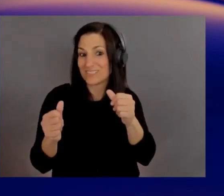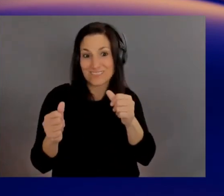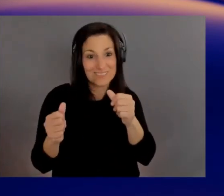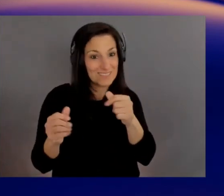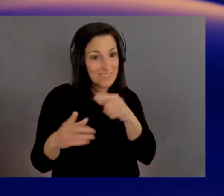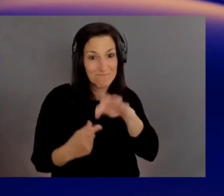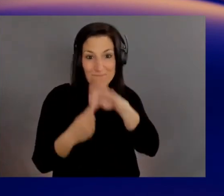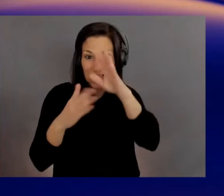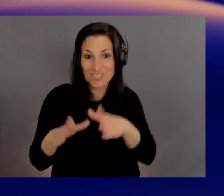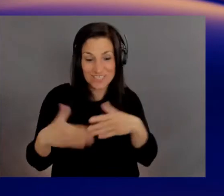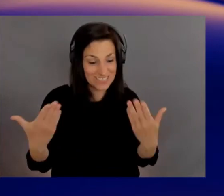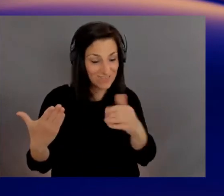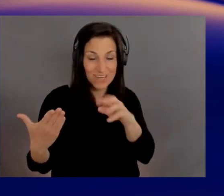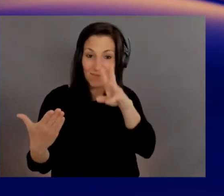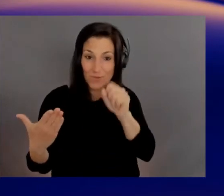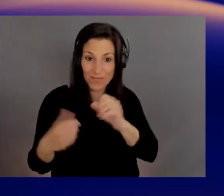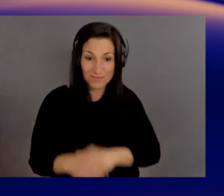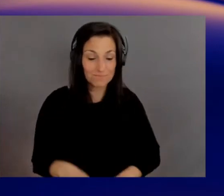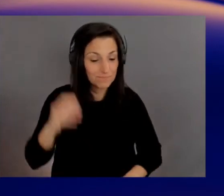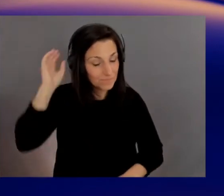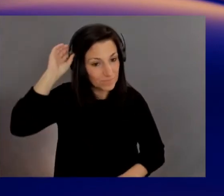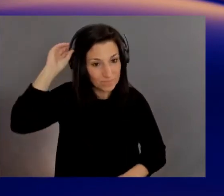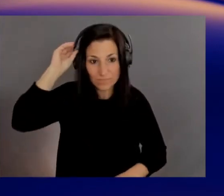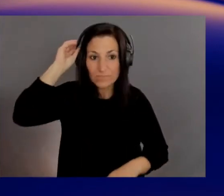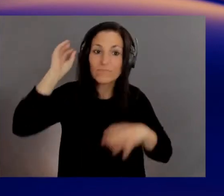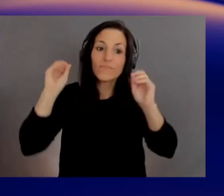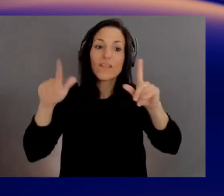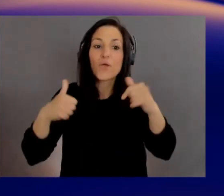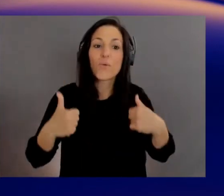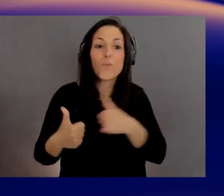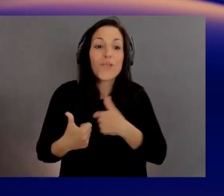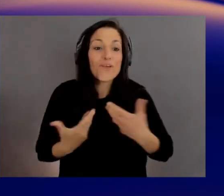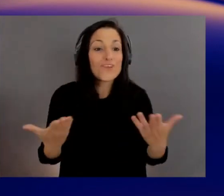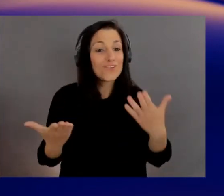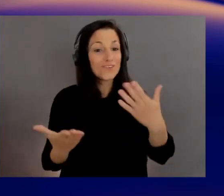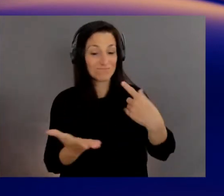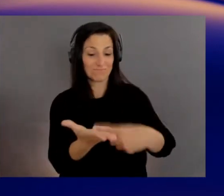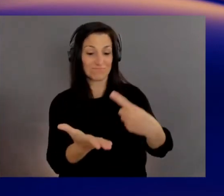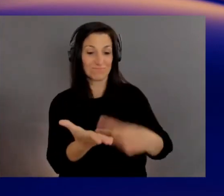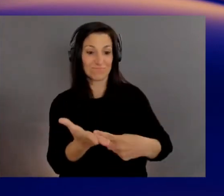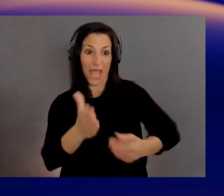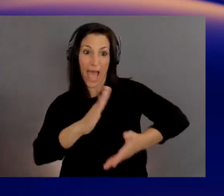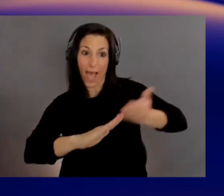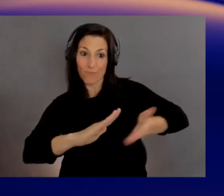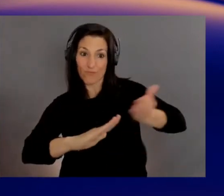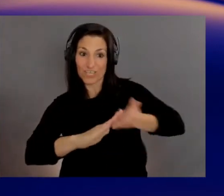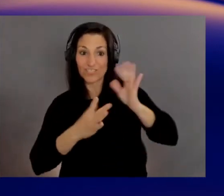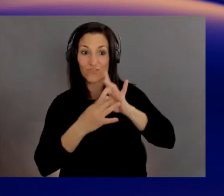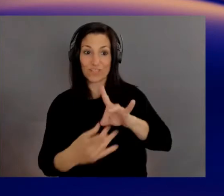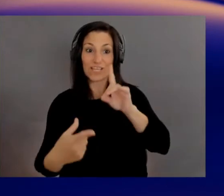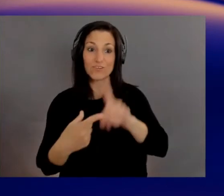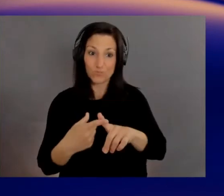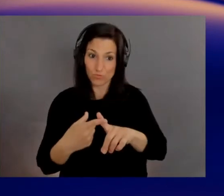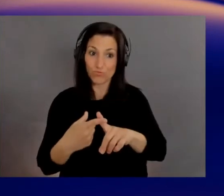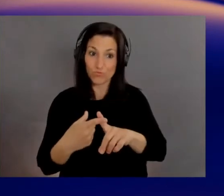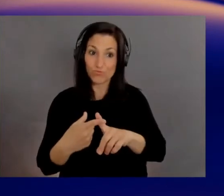So we're here talking operations related to machine learning or ML ops as Chad pointed out for us.